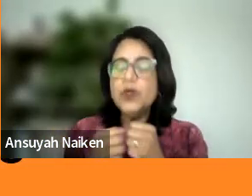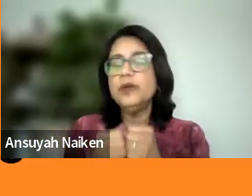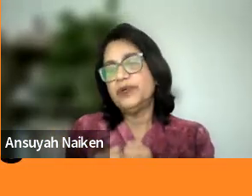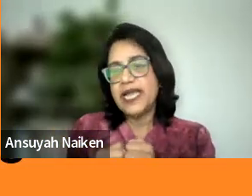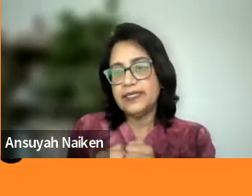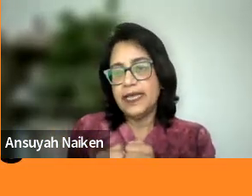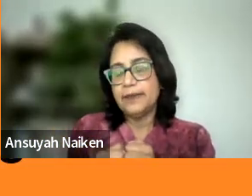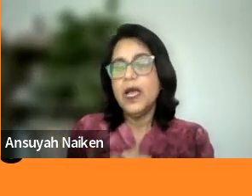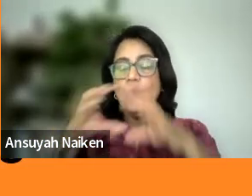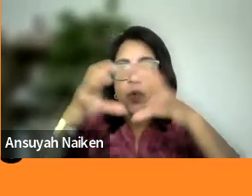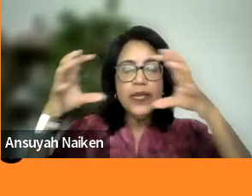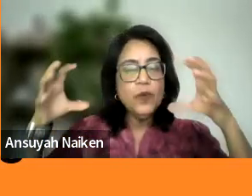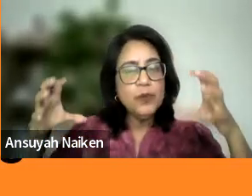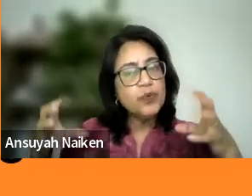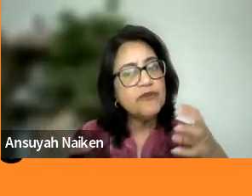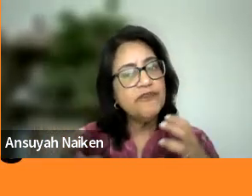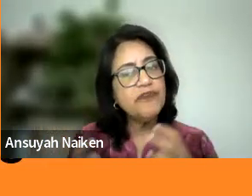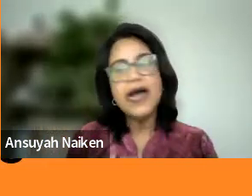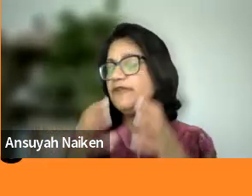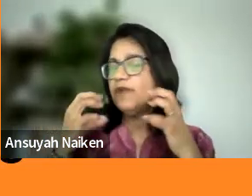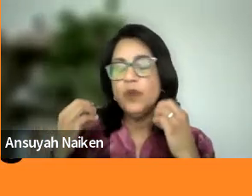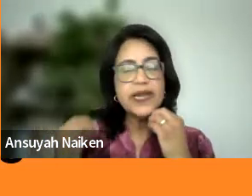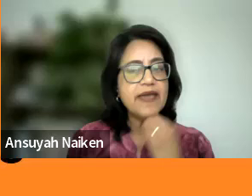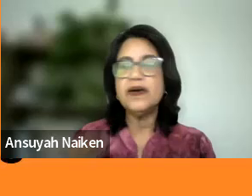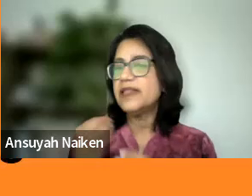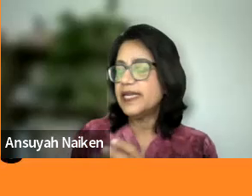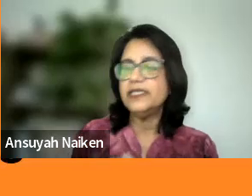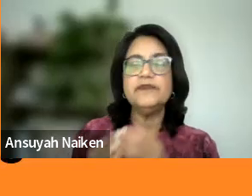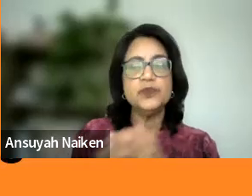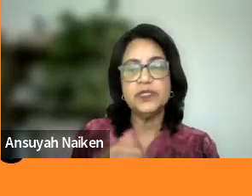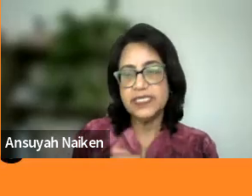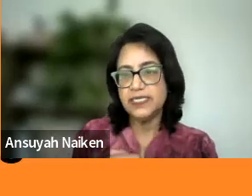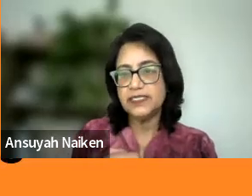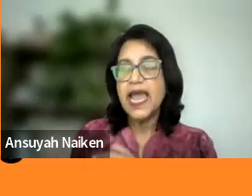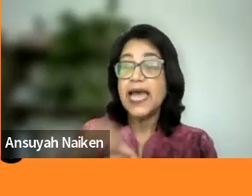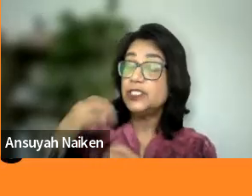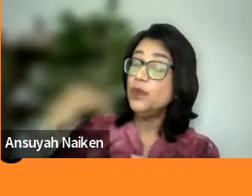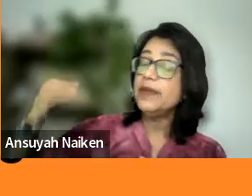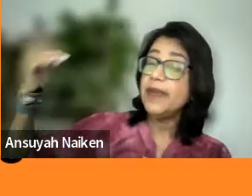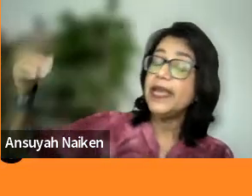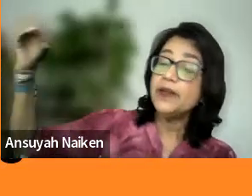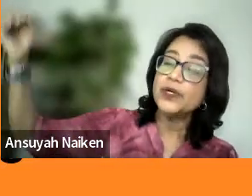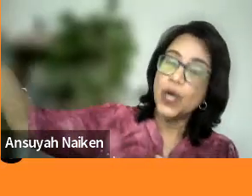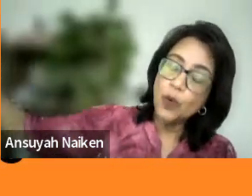So, if we have an individual in our community, in our family, we, as a community, we as a family, we will take care of them. We will protect them.